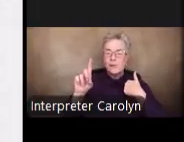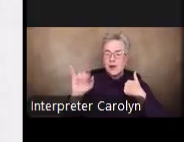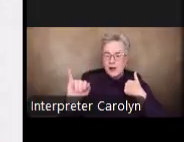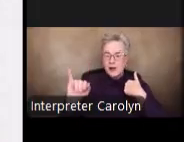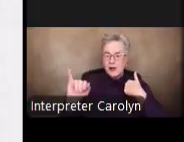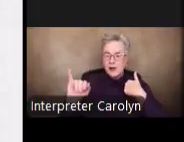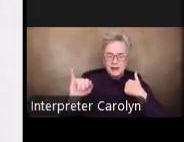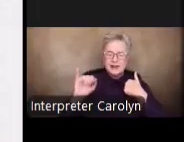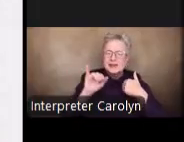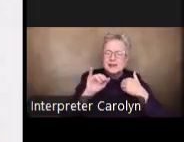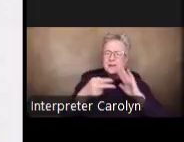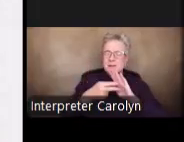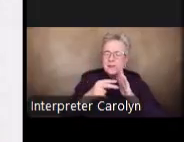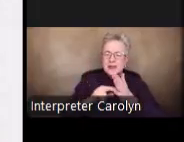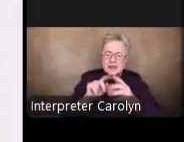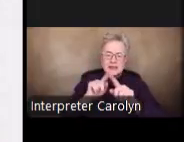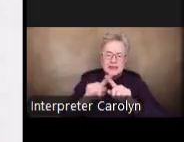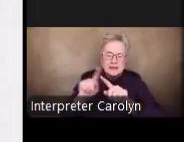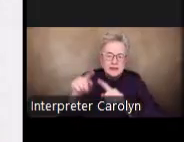basically different sounds that are strung together